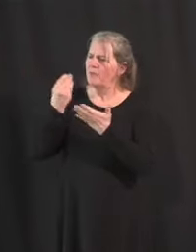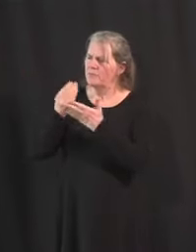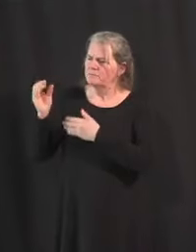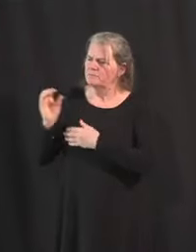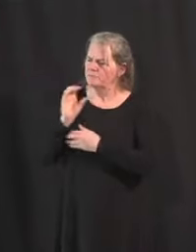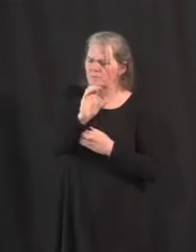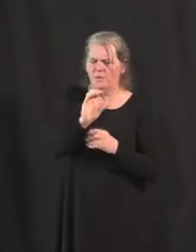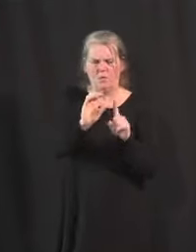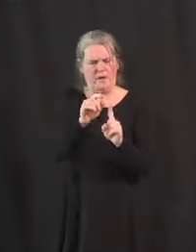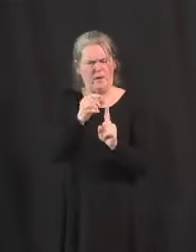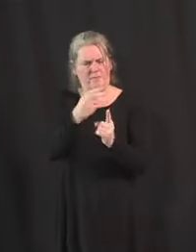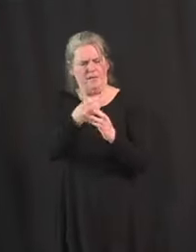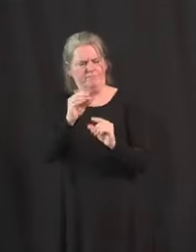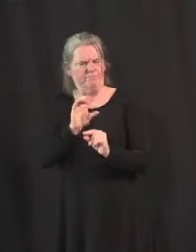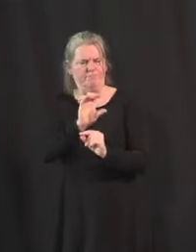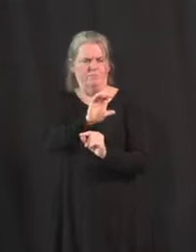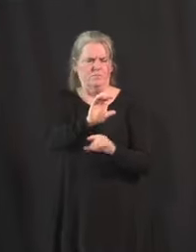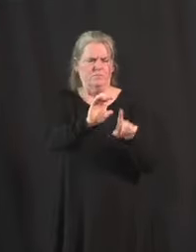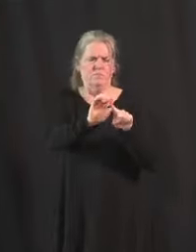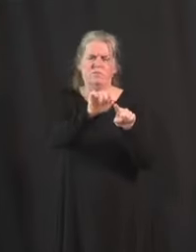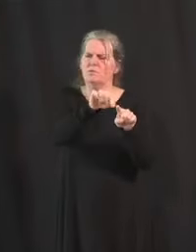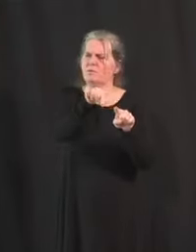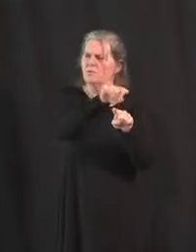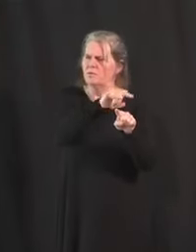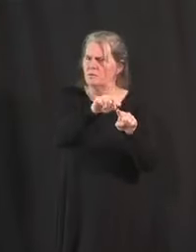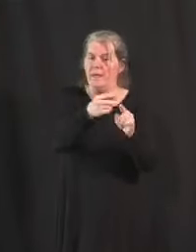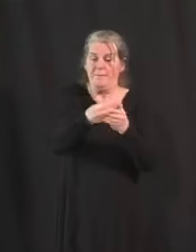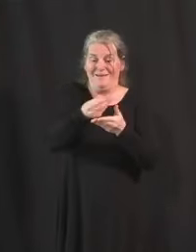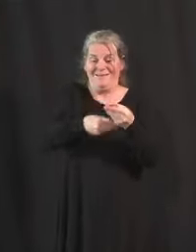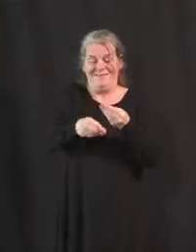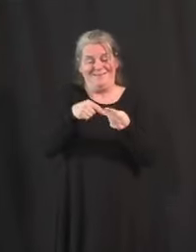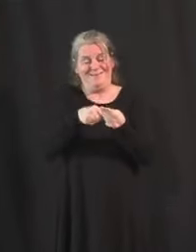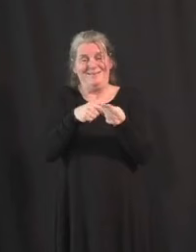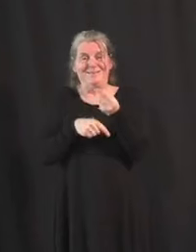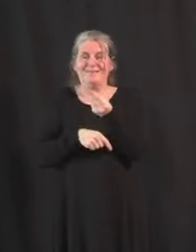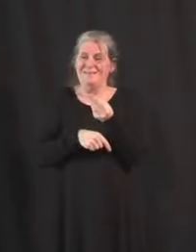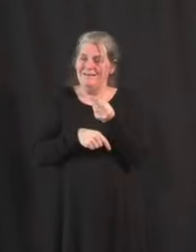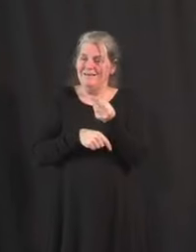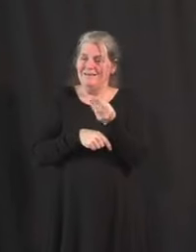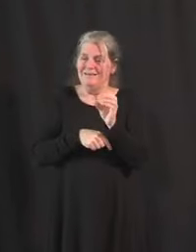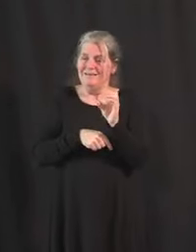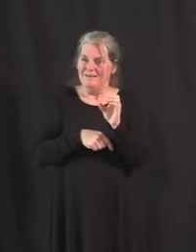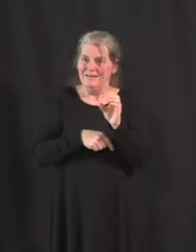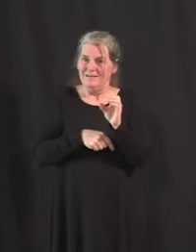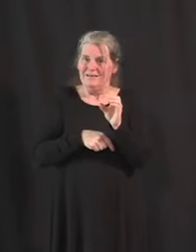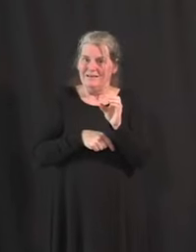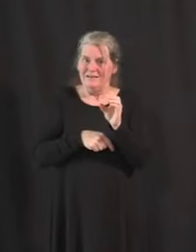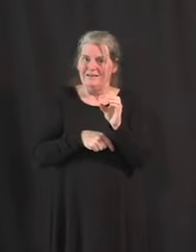YOU NOTED THAT THE BUDGETARY MONEY -- WE HAVE MOVED THROUGH A LOT OF IT RECENTLY.